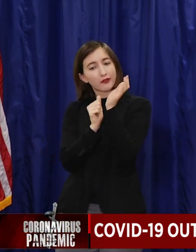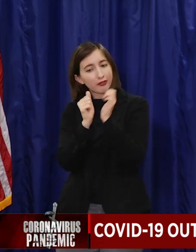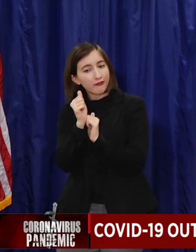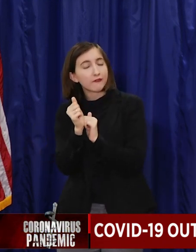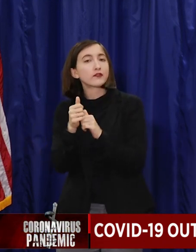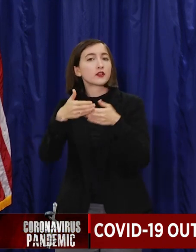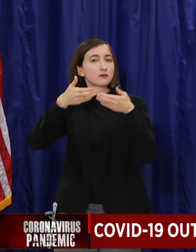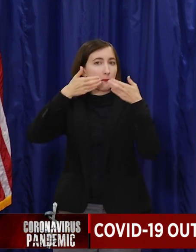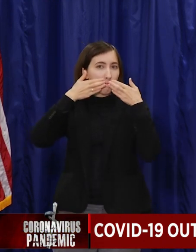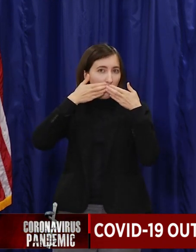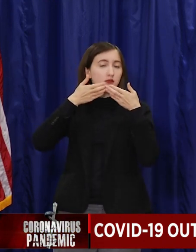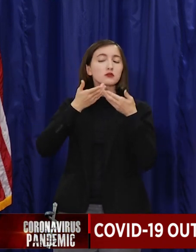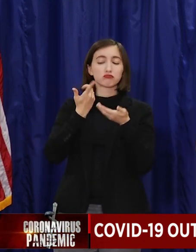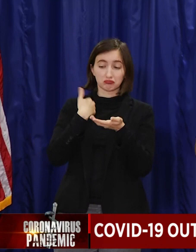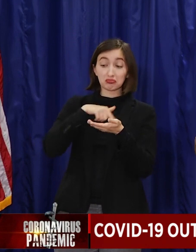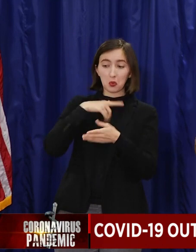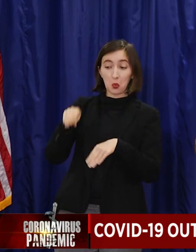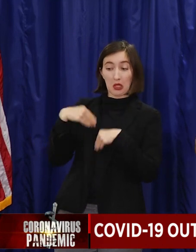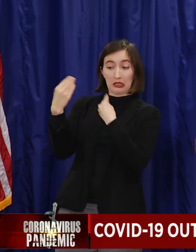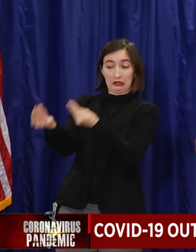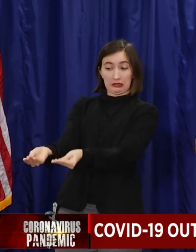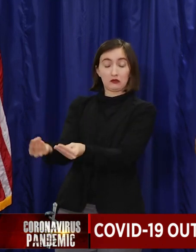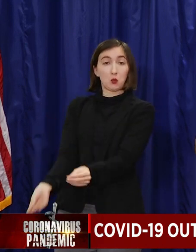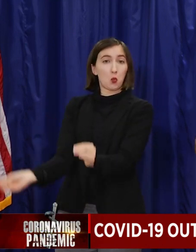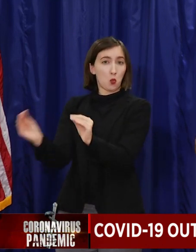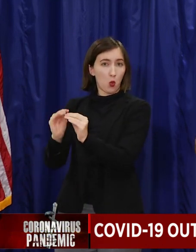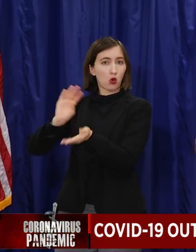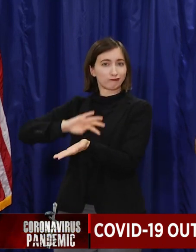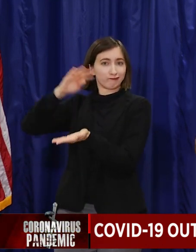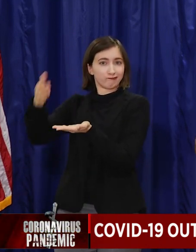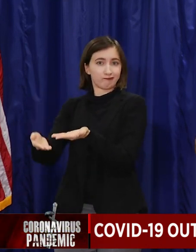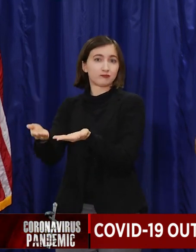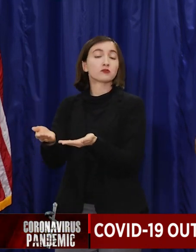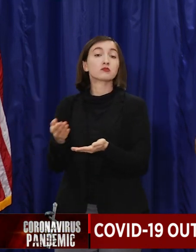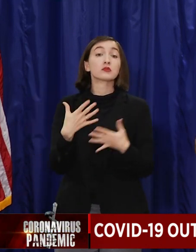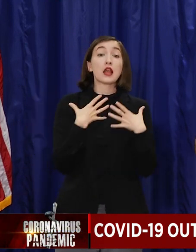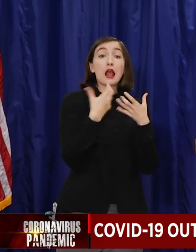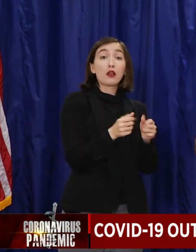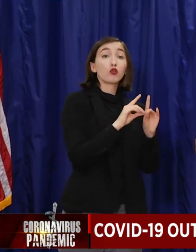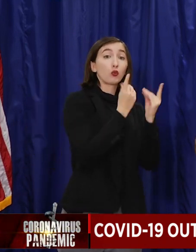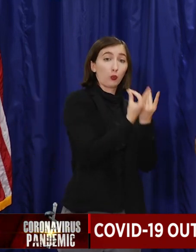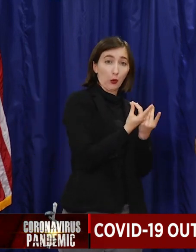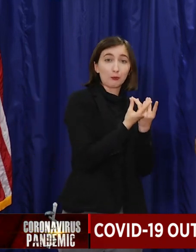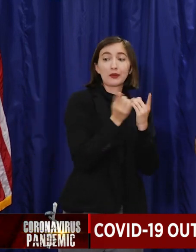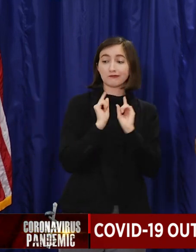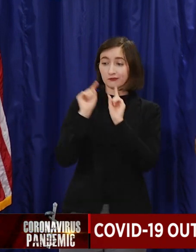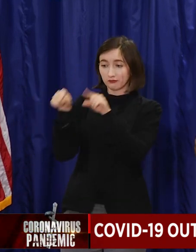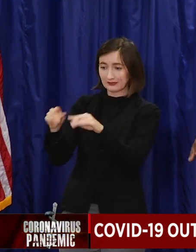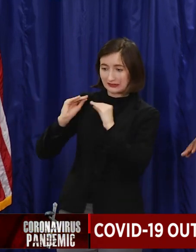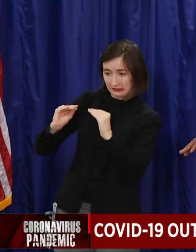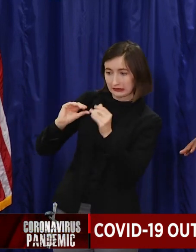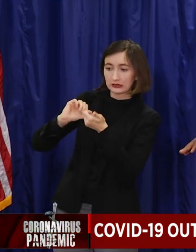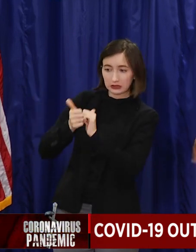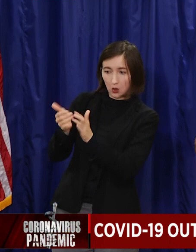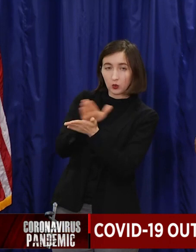WILL RESUME. >> DAVID SEARS: AND OF COURSE WE GOT TO WORRY ABOUT THE AND OF COURSE WE GOT TO WORRY ABOUT THE BEGINNING OF NEXT SEASON IF WE GOT TO WORRY ABOUT THE BEGINNING OF NEXT SEASON IF THEY TRY TO DO SOMETHING THIS BEGINNING OF NEXT SEASON IF THEY TRY TO DO SOMETHING THIS YEAR APART AS IT PUSHED NEXT, THEY TRY TO DO SOMETHING THIS YEAR APART AS IT PUSHED NEXT, EVEN BACK AND EXACTLY A LOT OF YEAR APART AS IT PUSHED NEXT, EVEN BACK AND EXACTLY A LOT OF STUFF ON THE TABLE